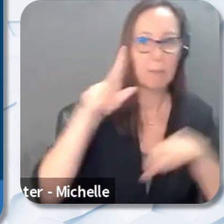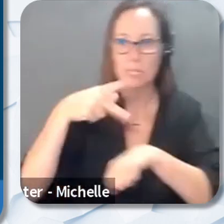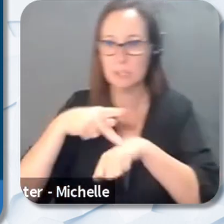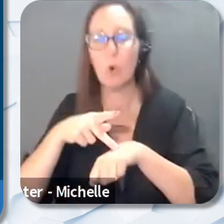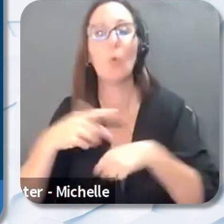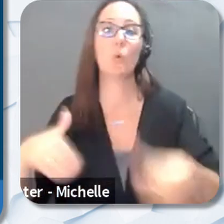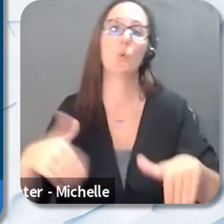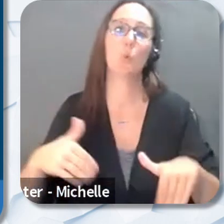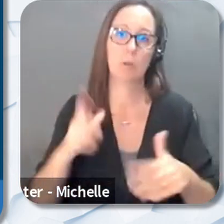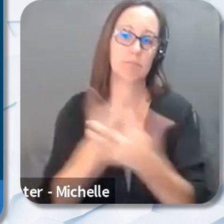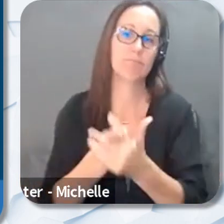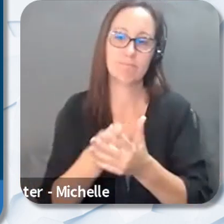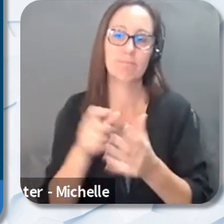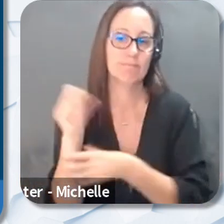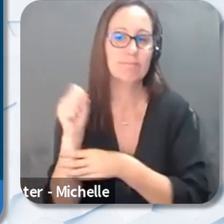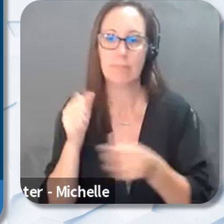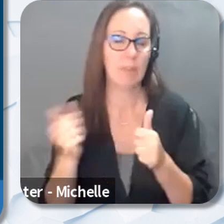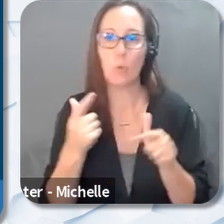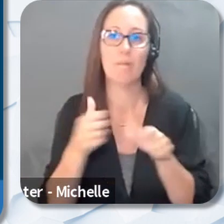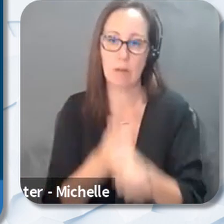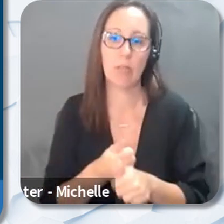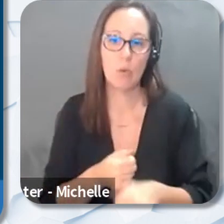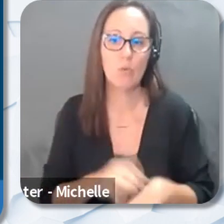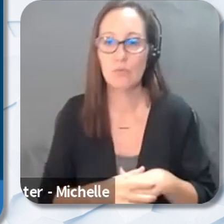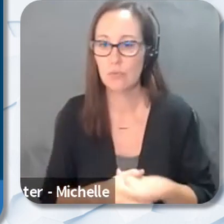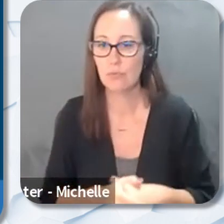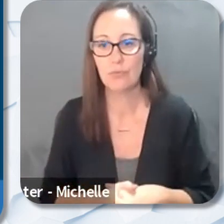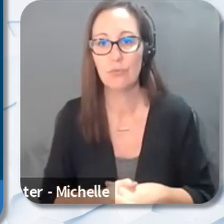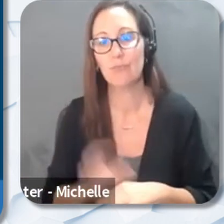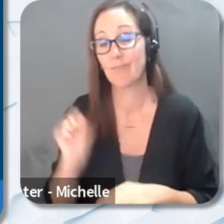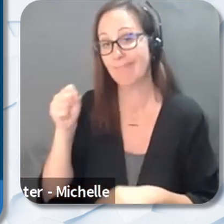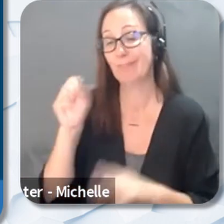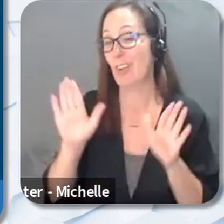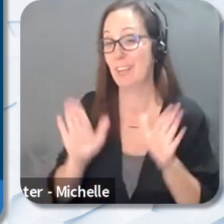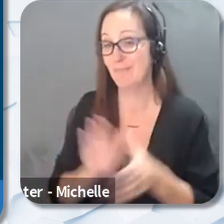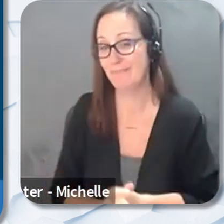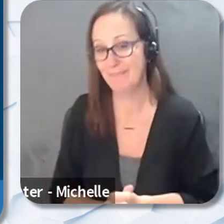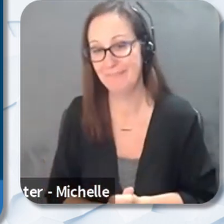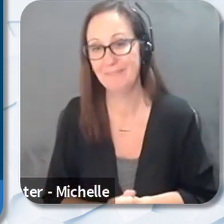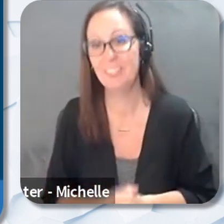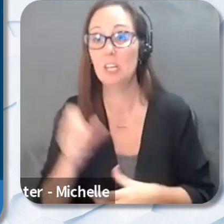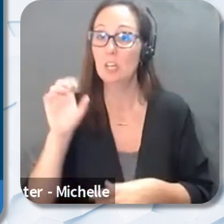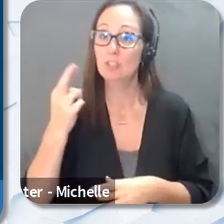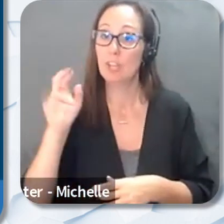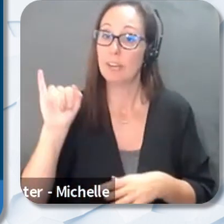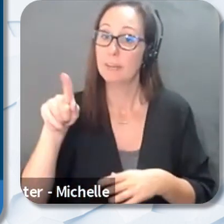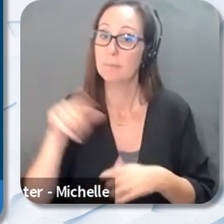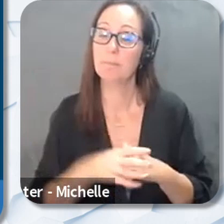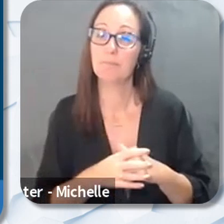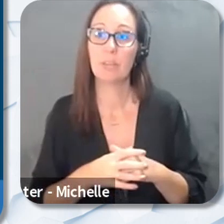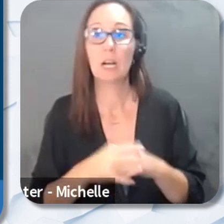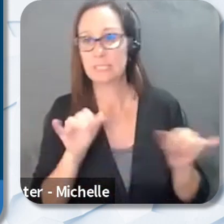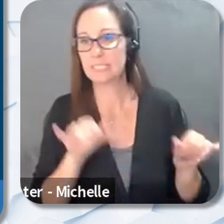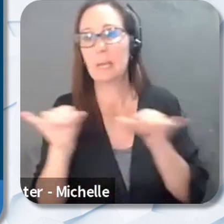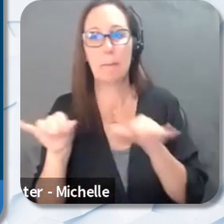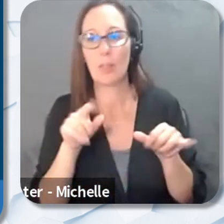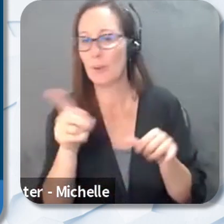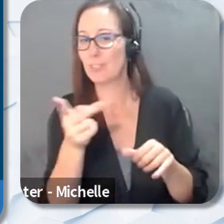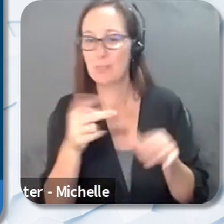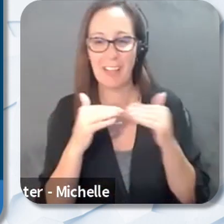way. Sheila Self: Yeah. Great, Cherry. Cheri Doria: So very similar to my colleagues just